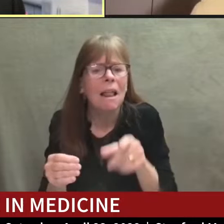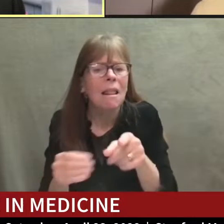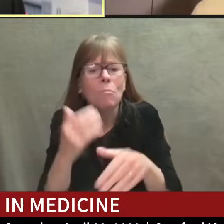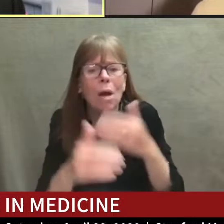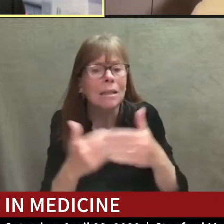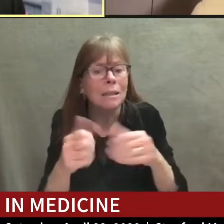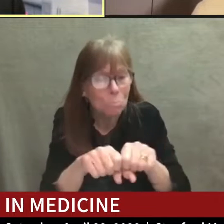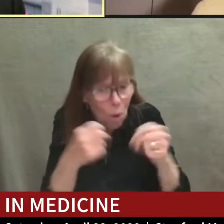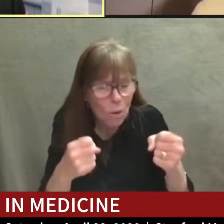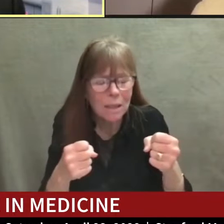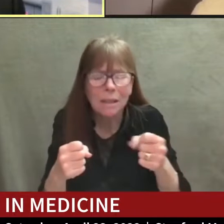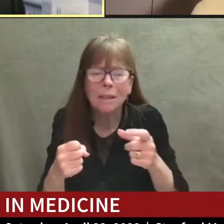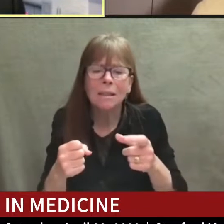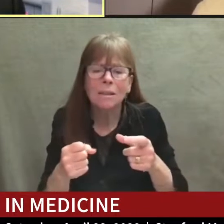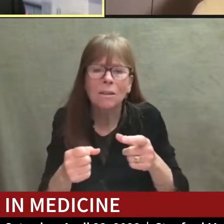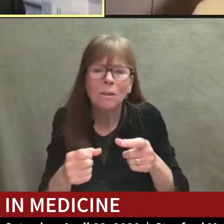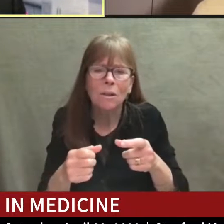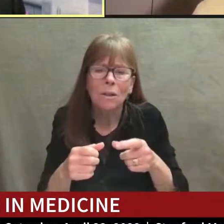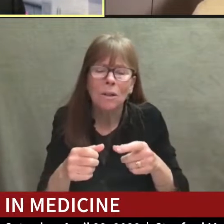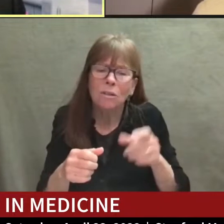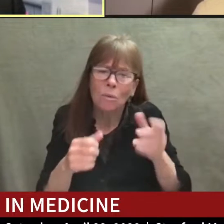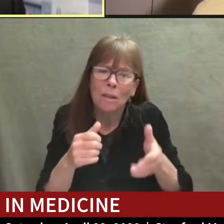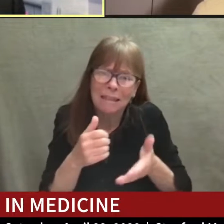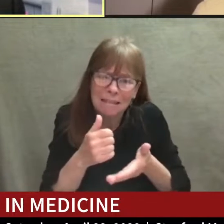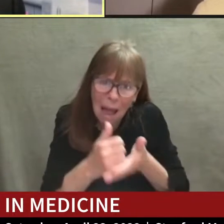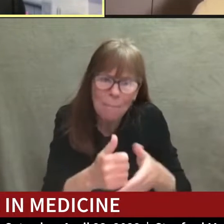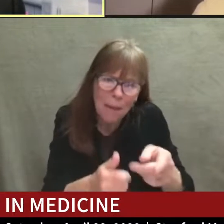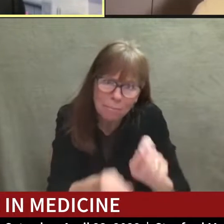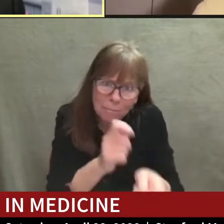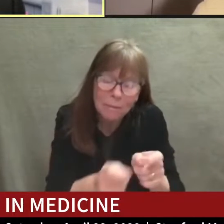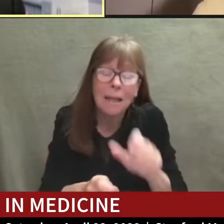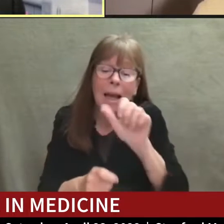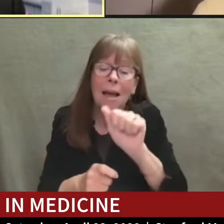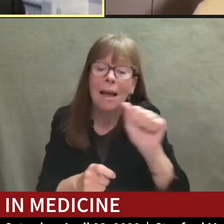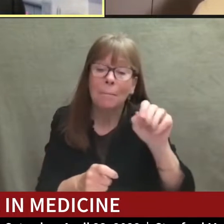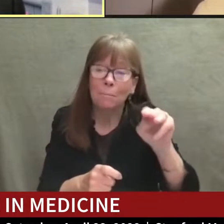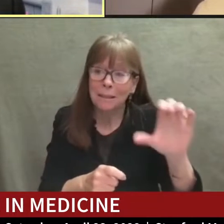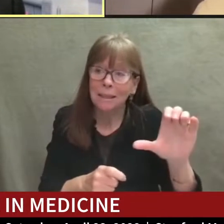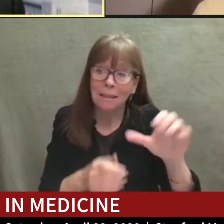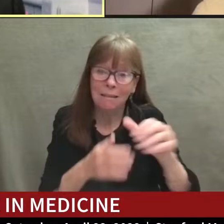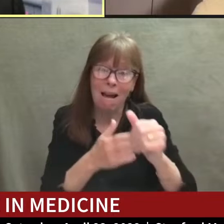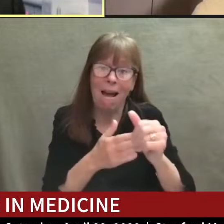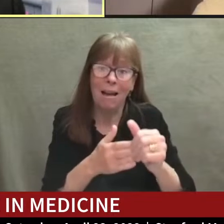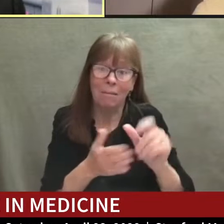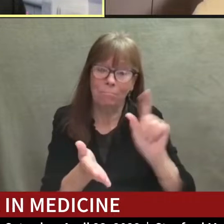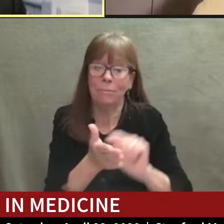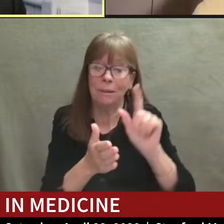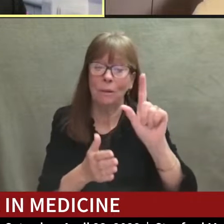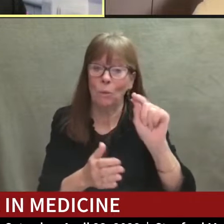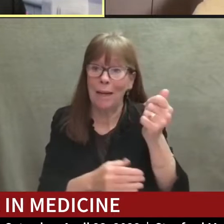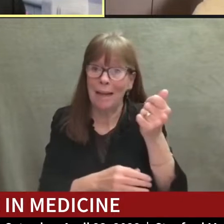I will say that the AAMC guide that they published in 2018 lays a great—it’s